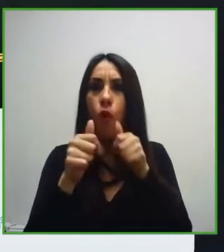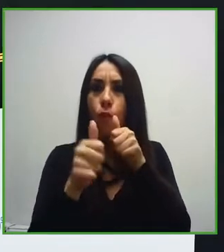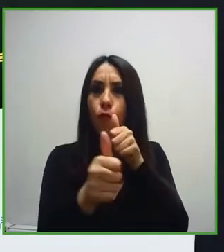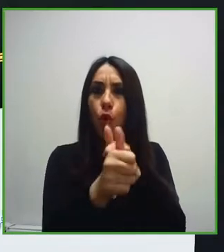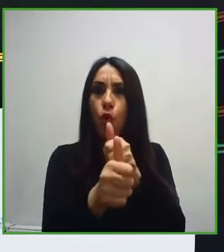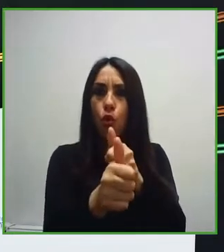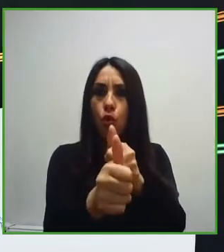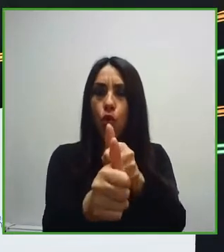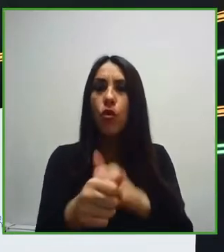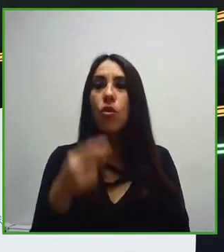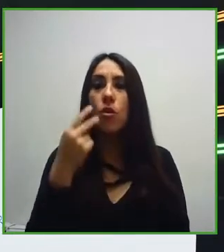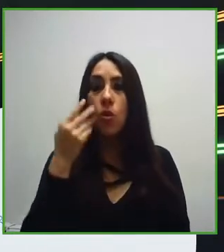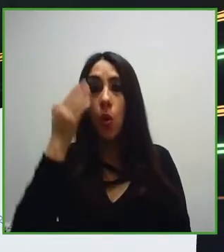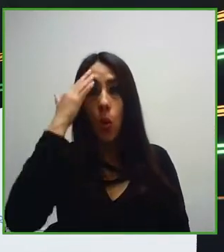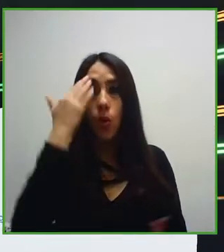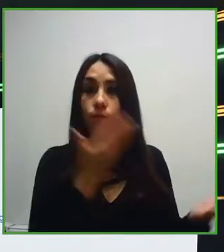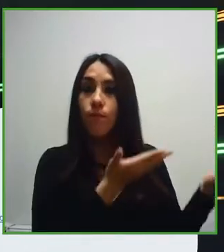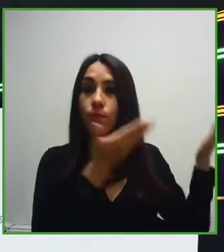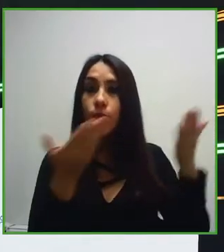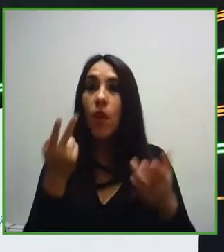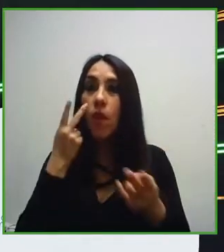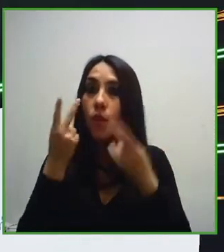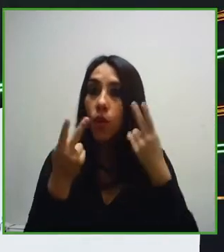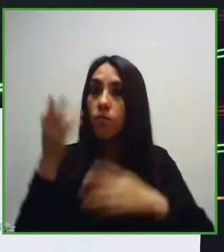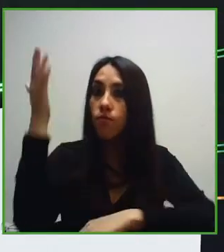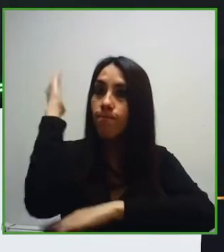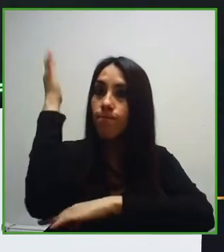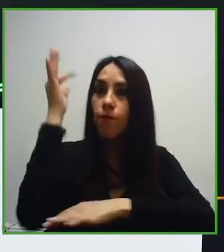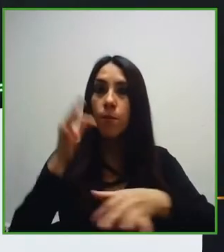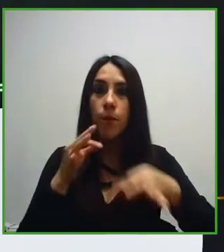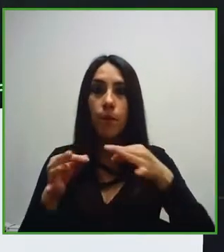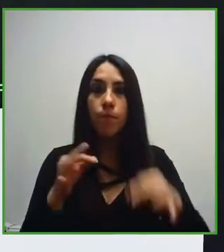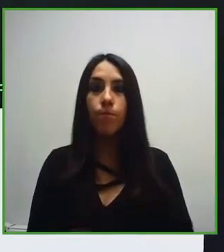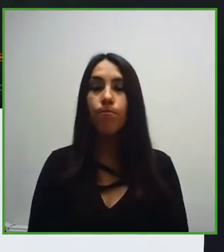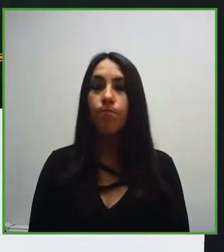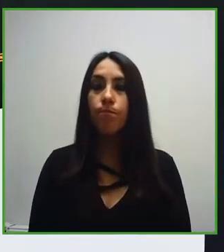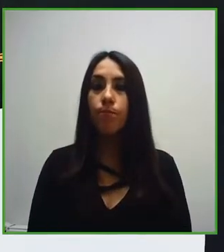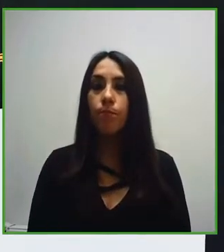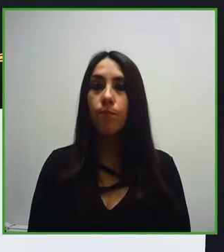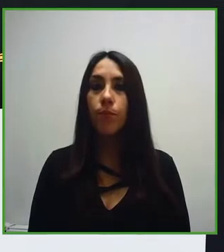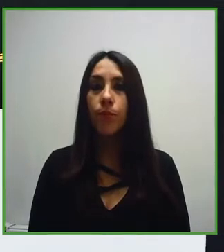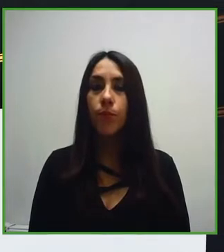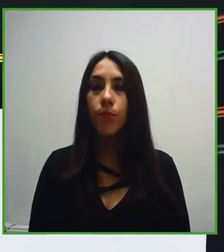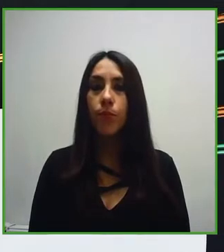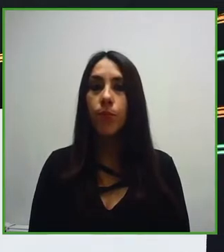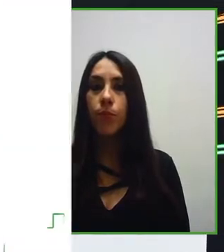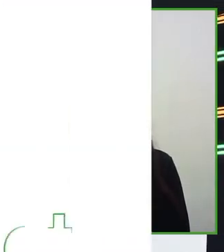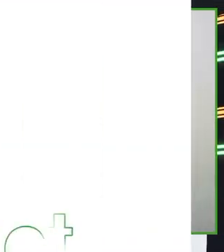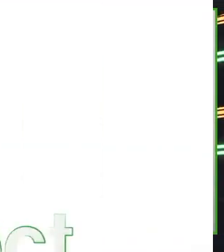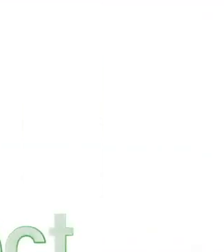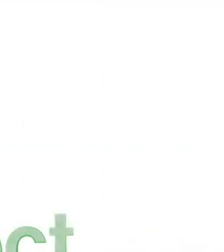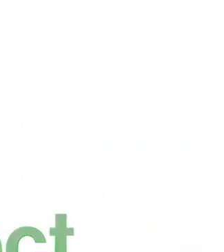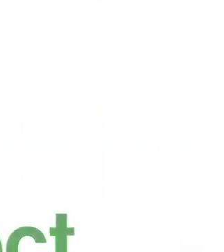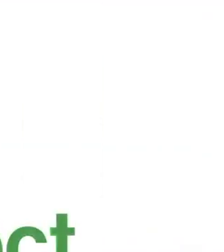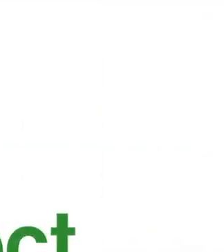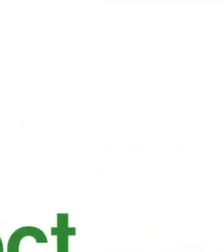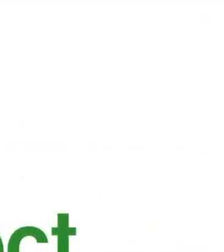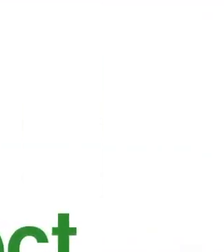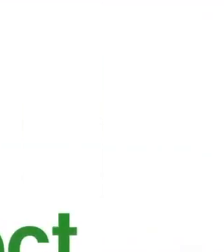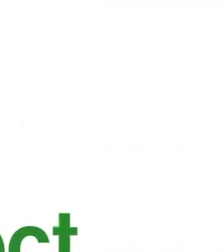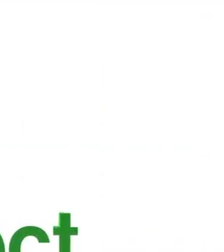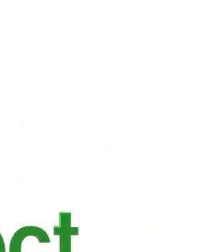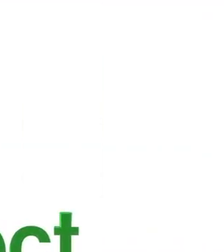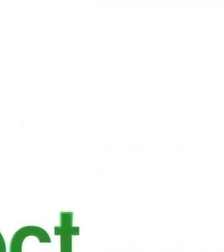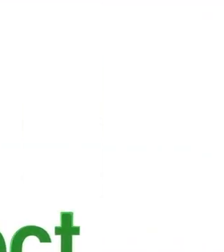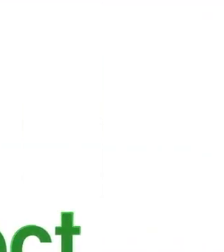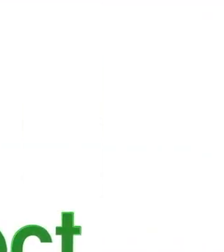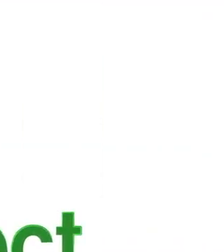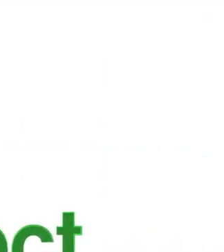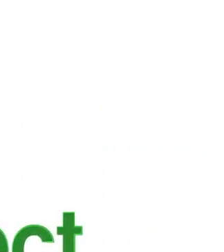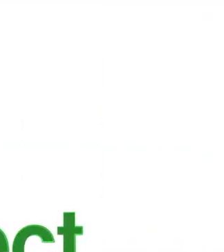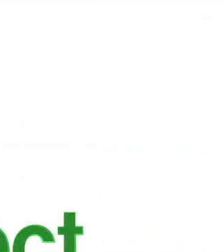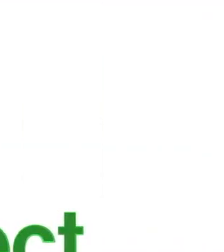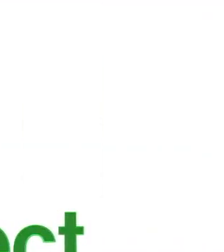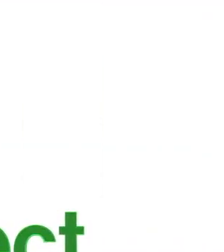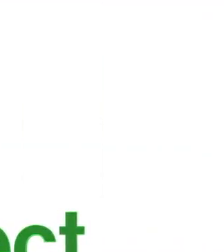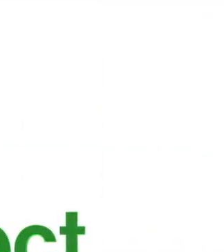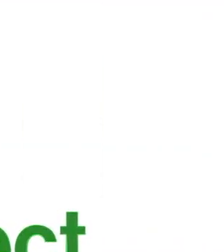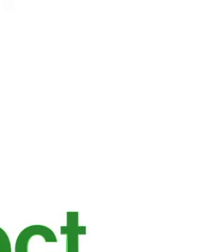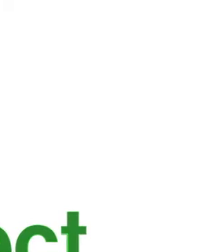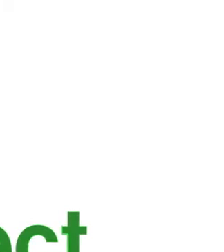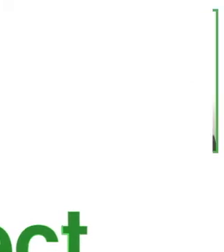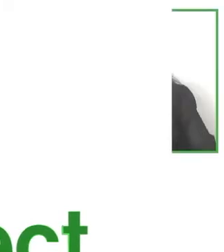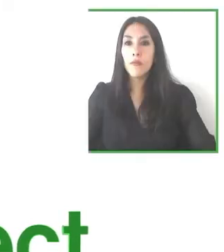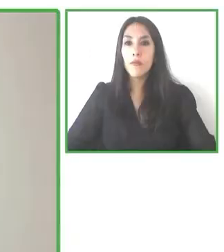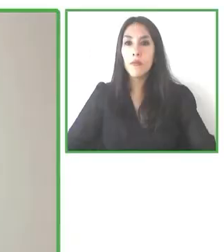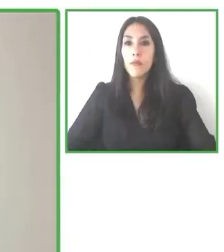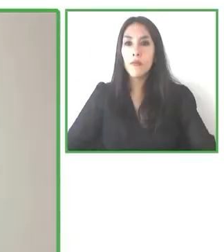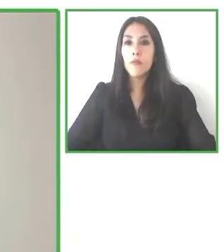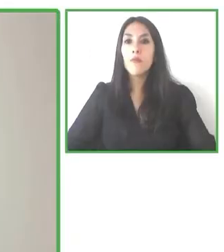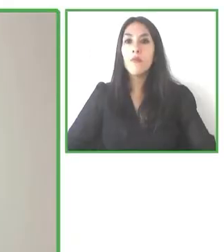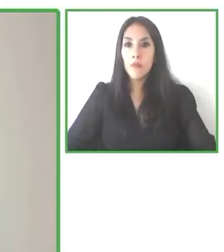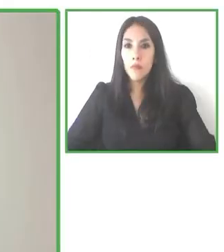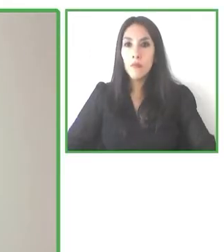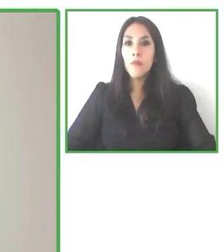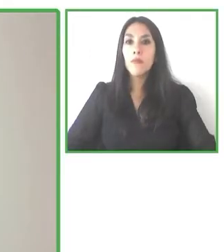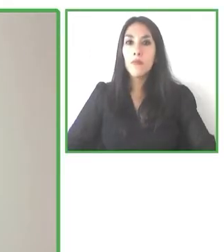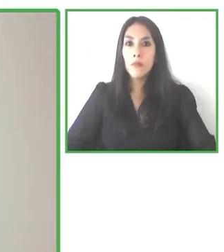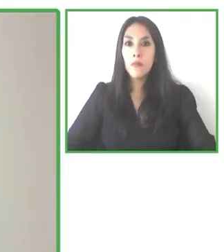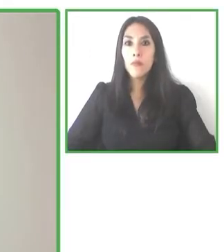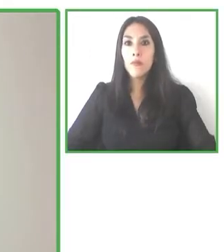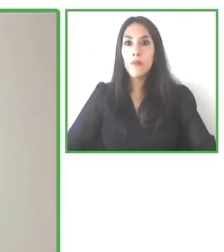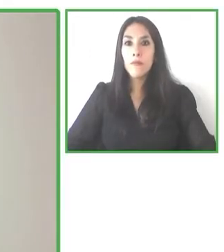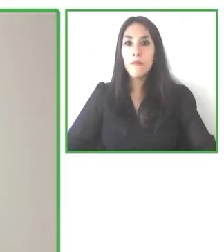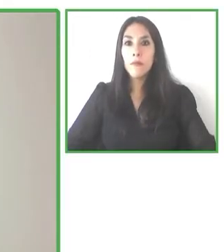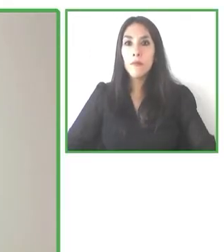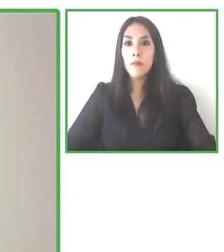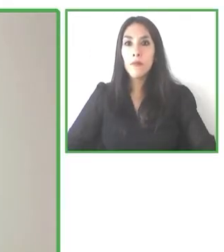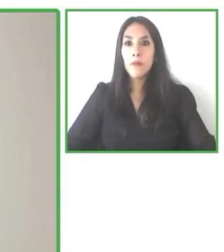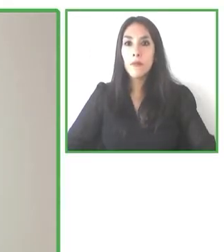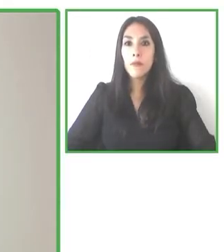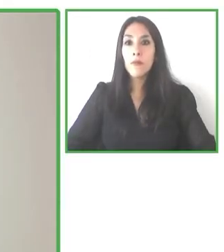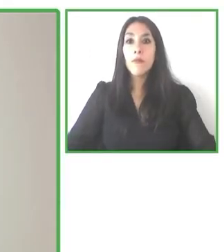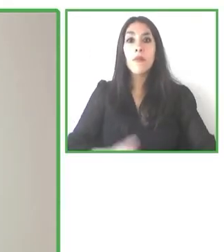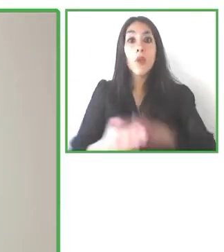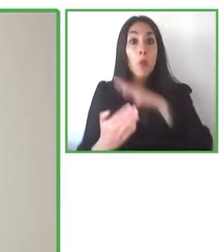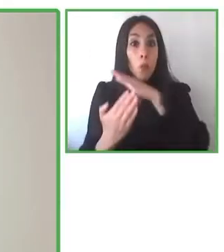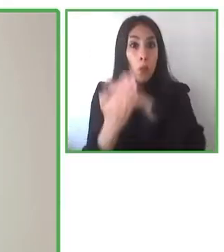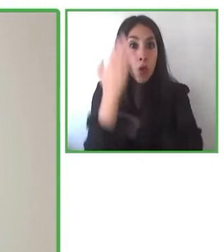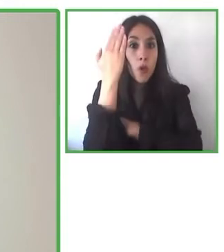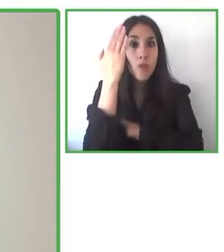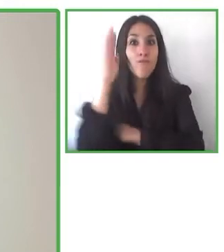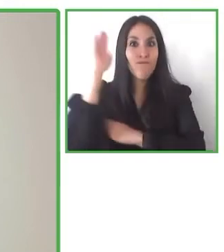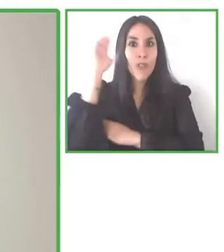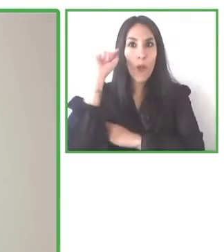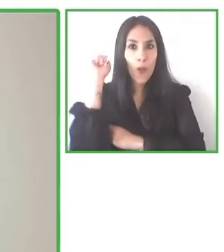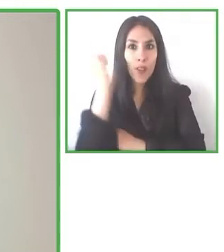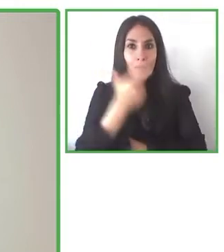invite you to see the next session. Good day my name is Ricardo García